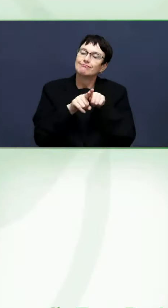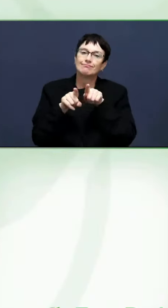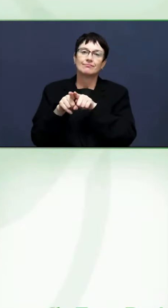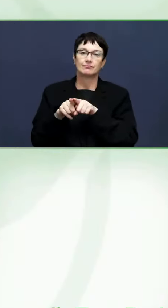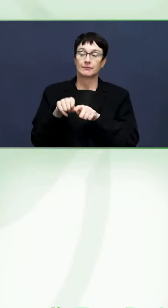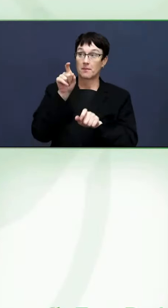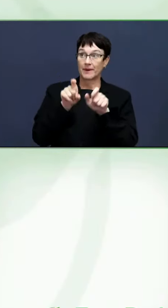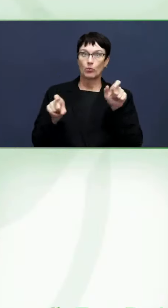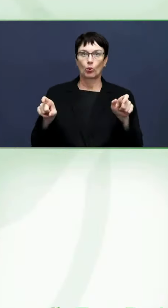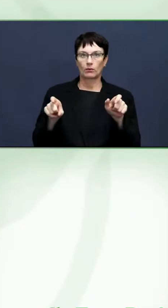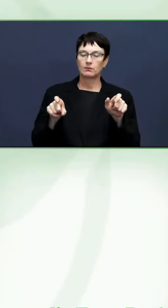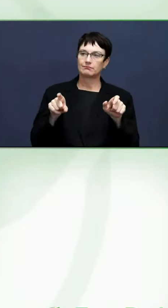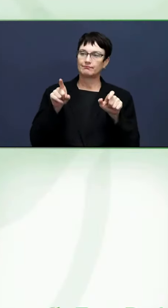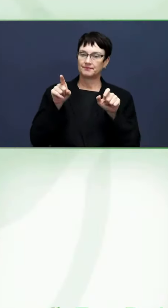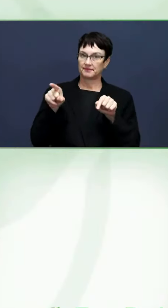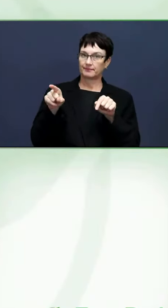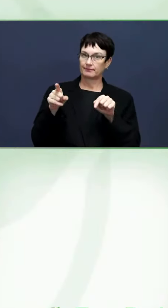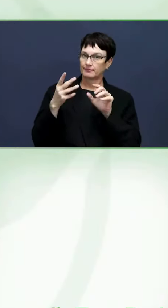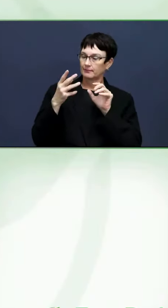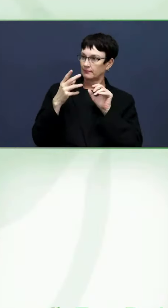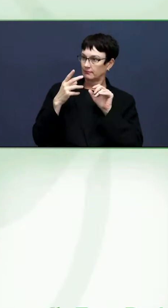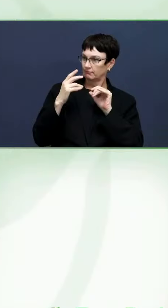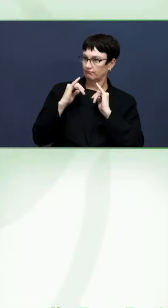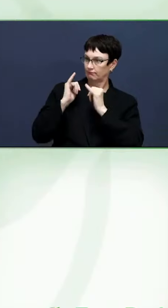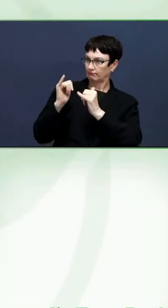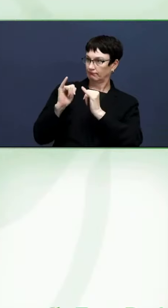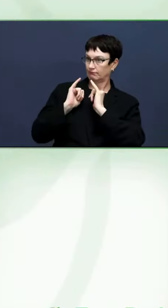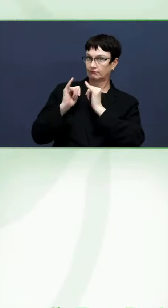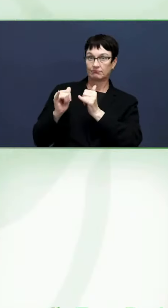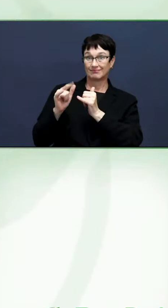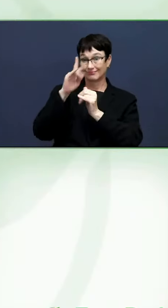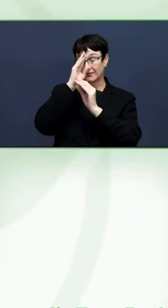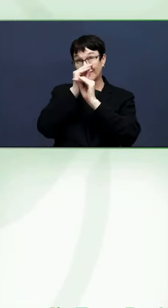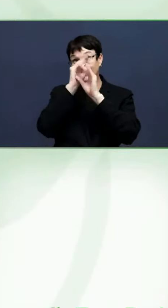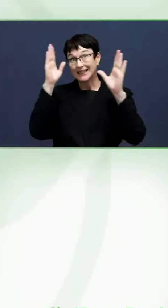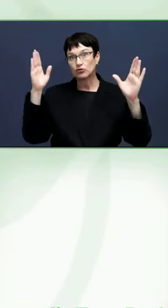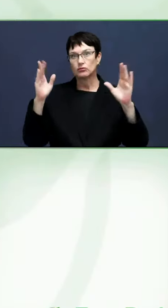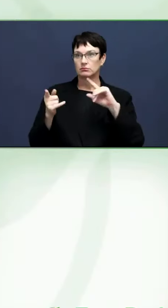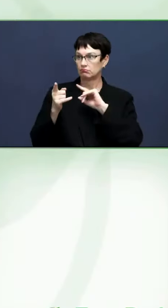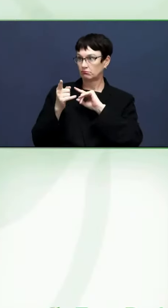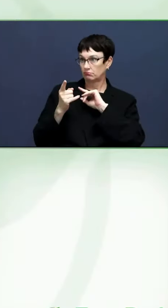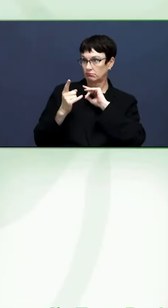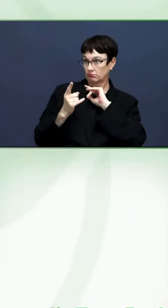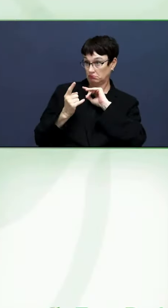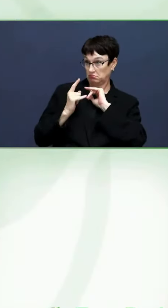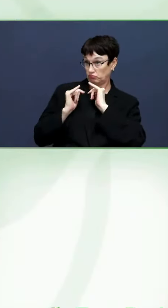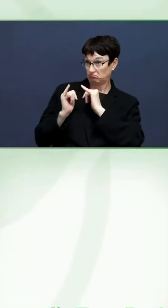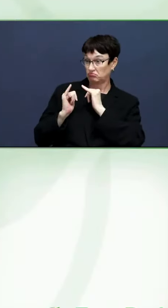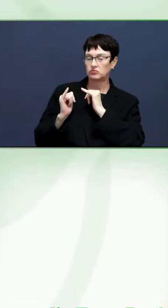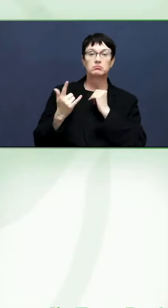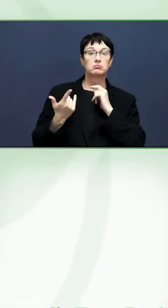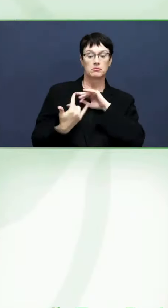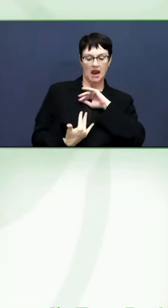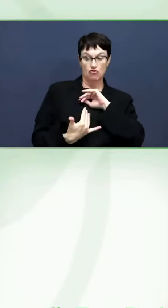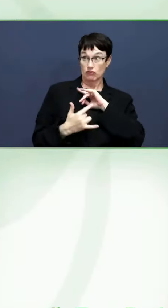It is just a pleasure to talk to heart-to-heart here in the event.